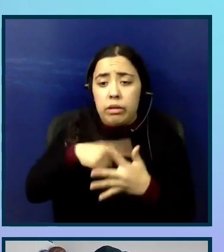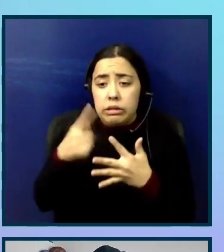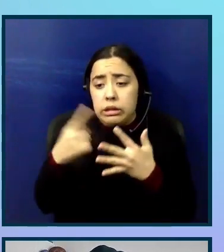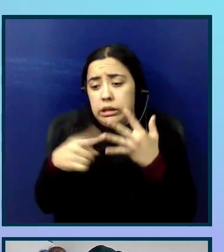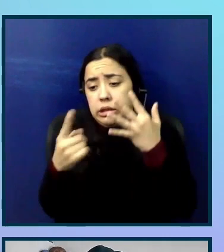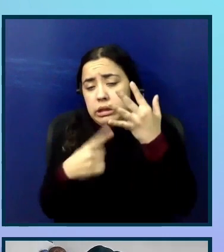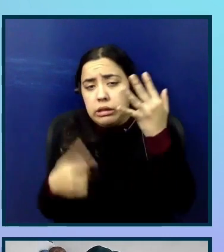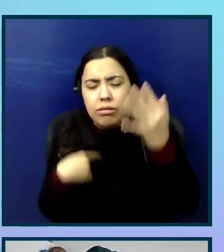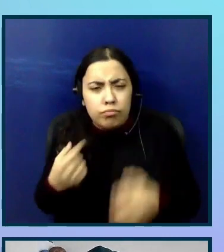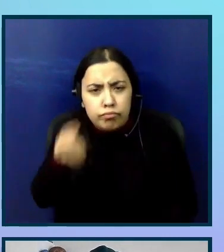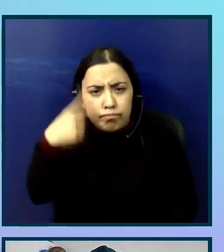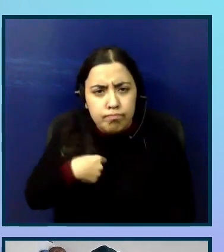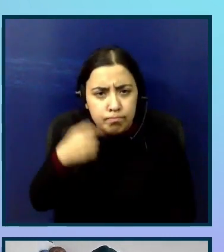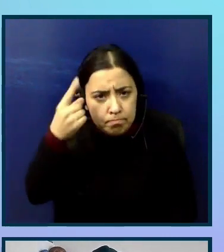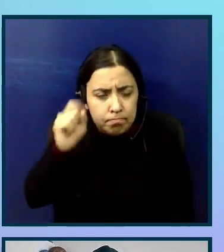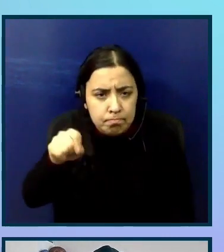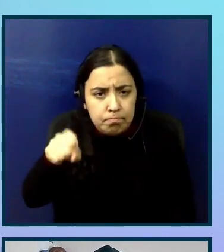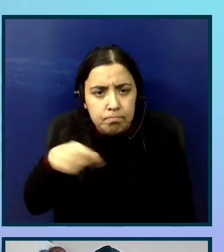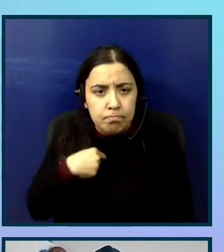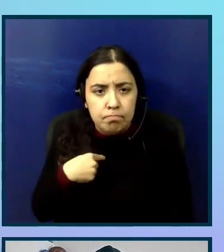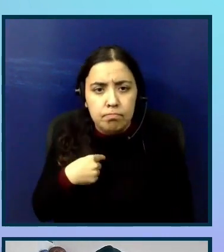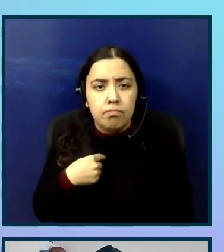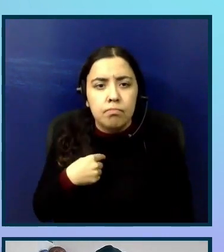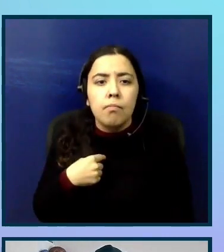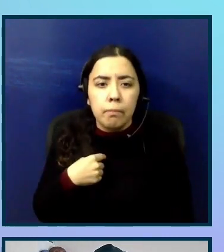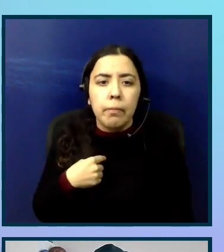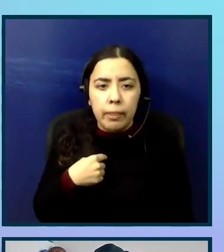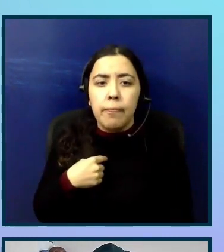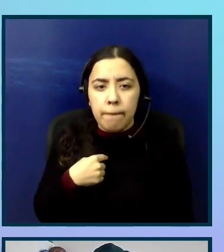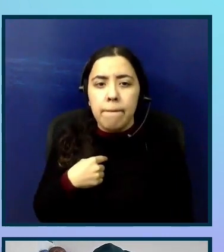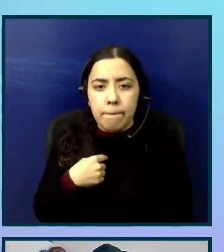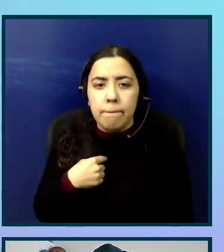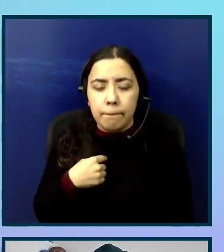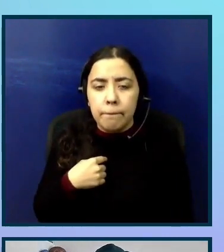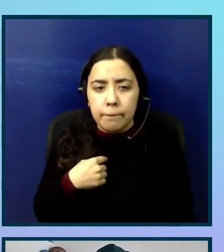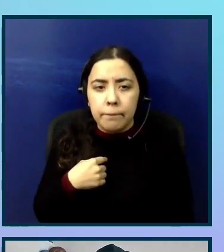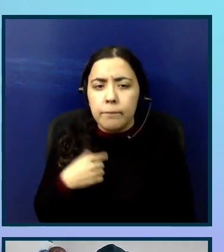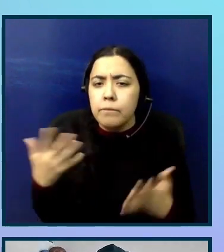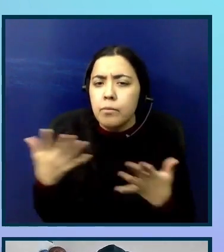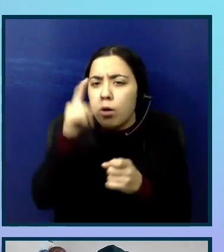I get that, I do. So what strategies I've used before